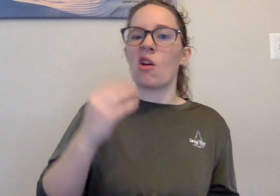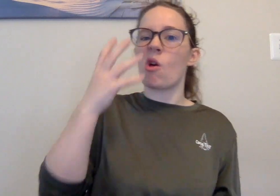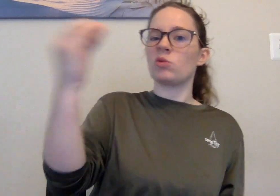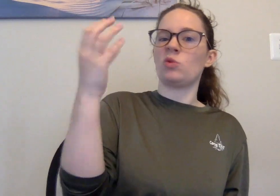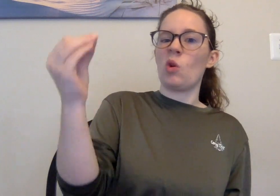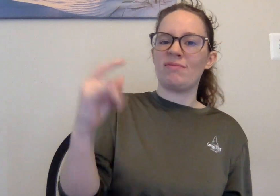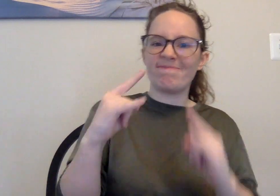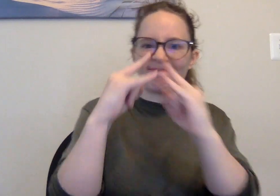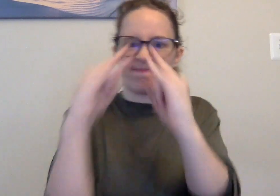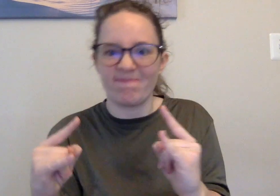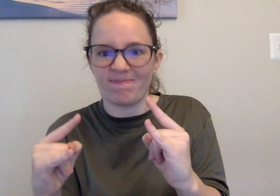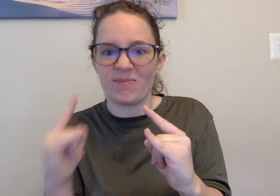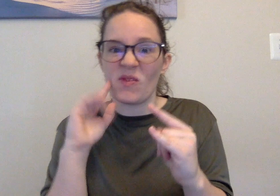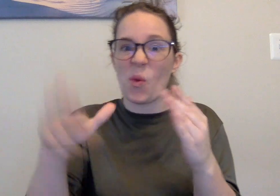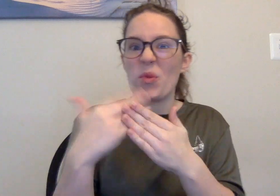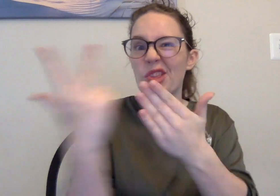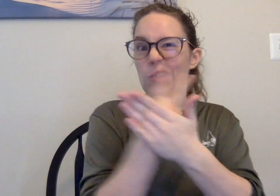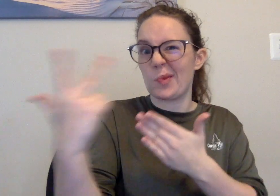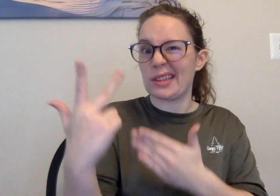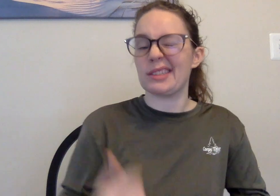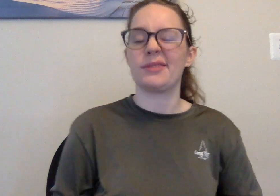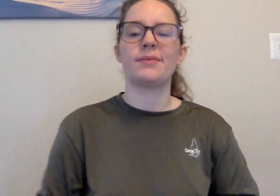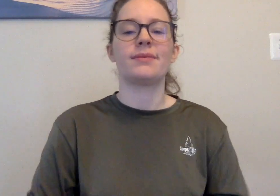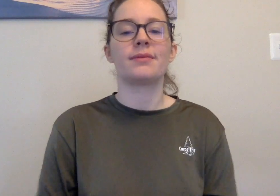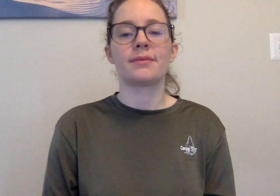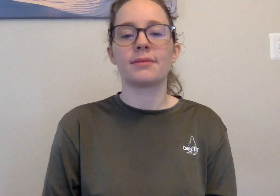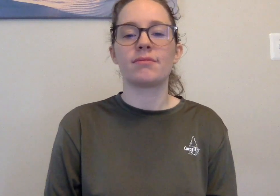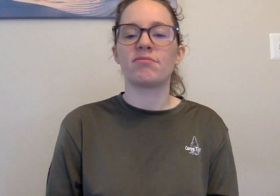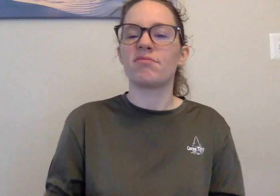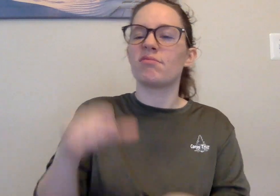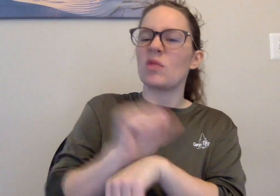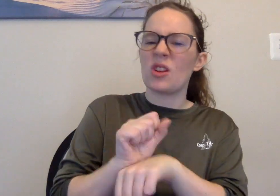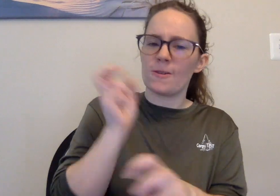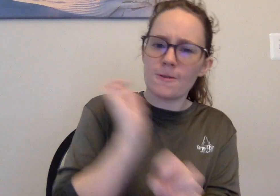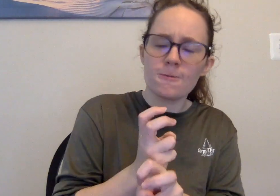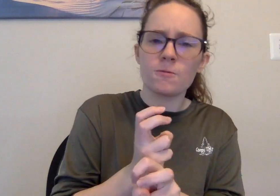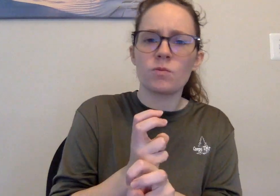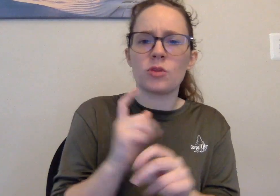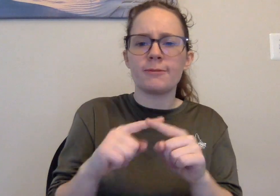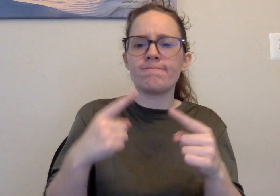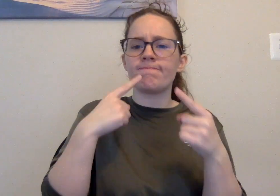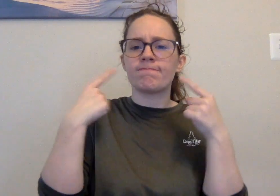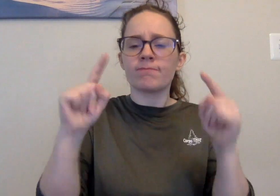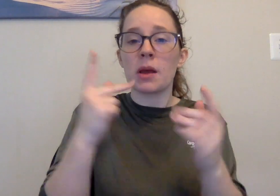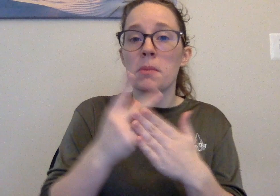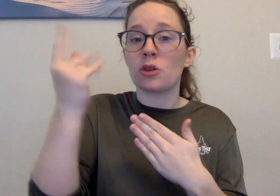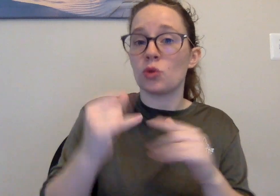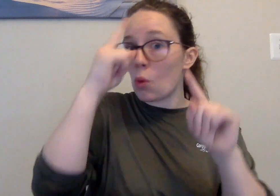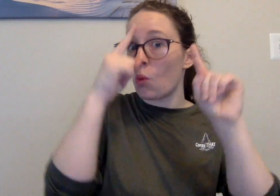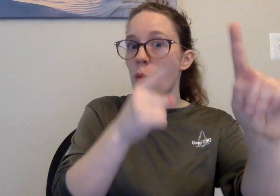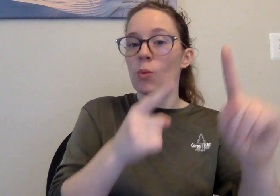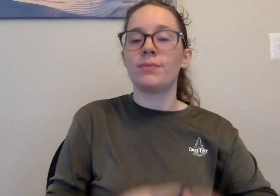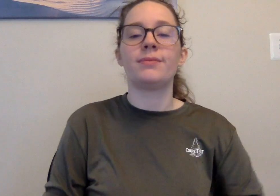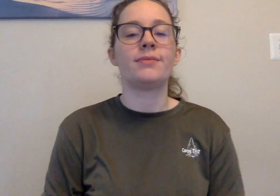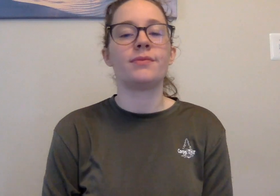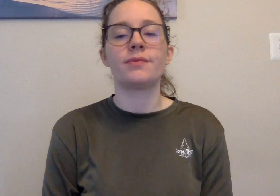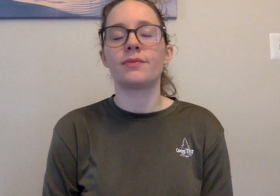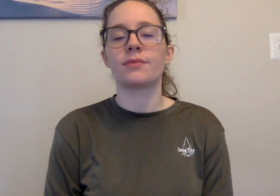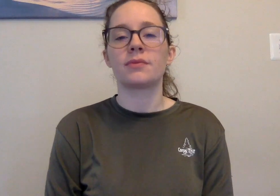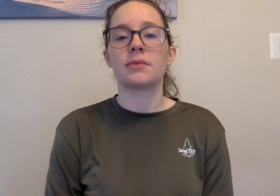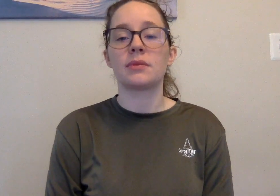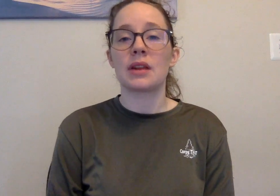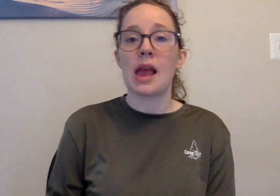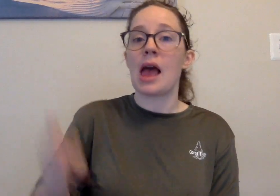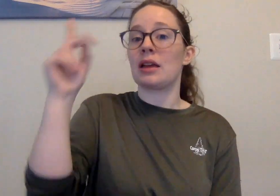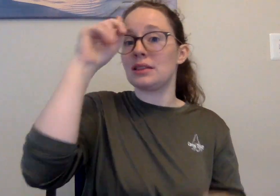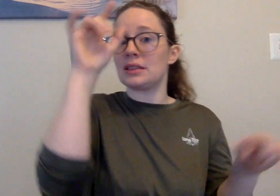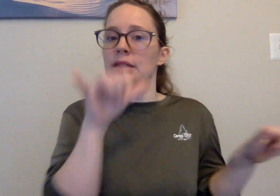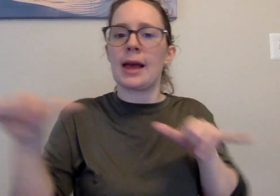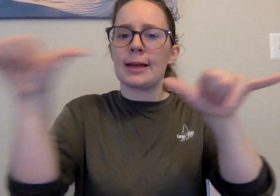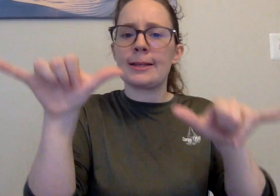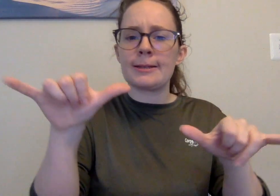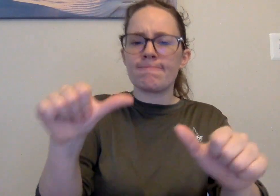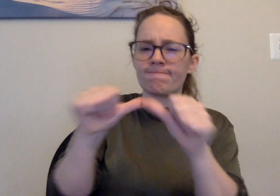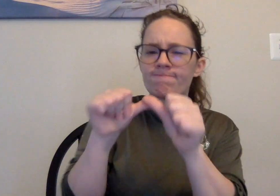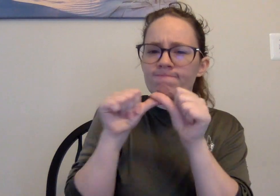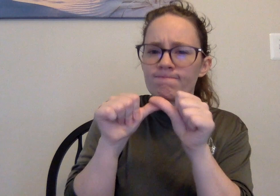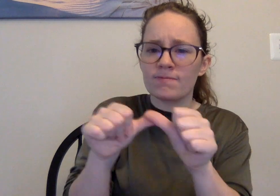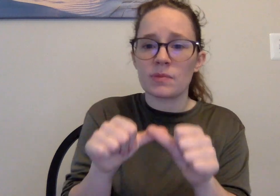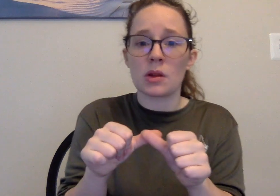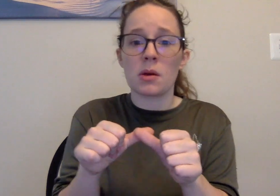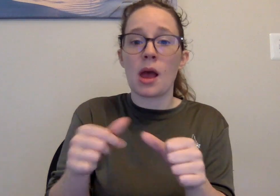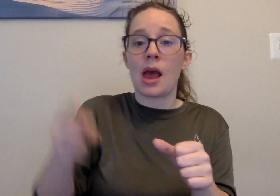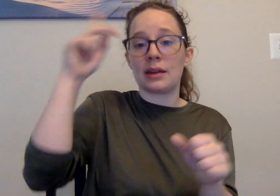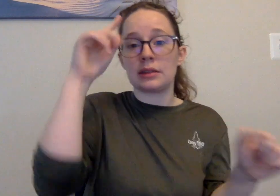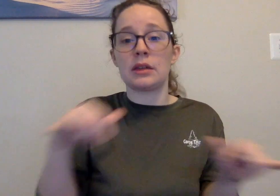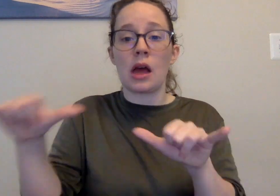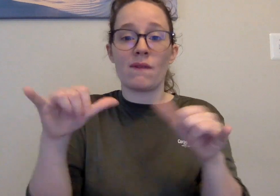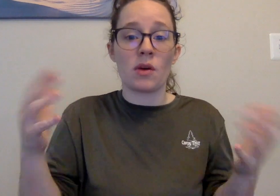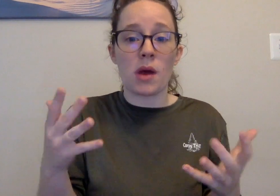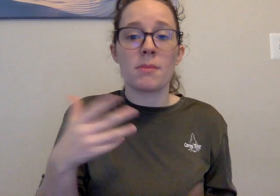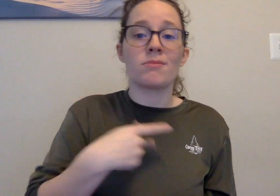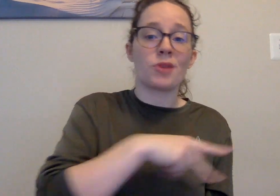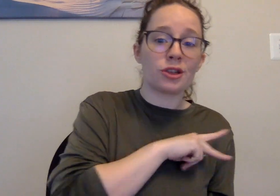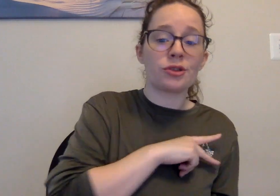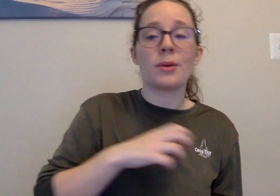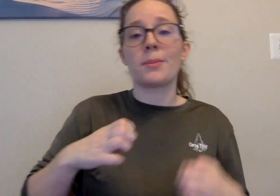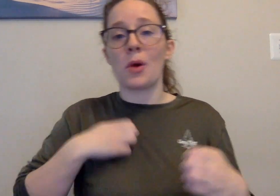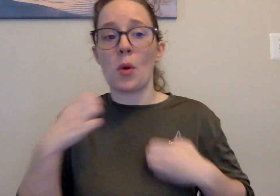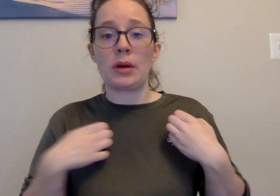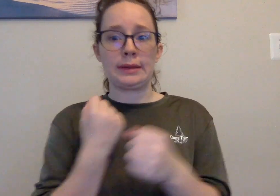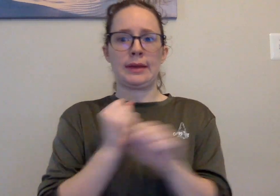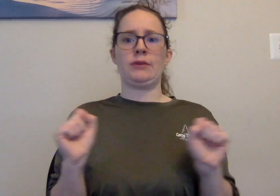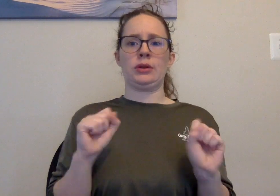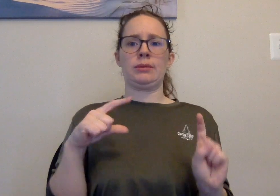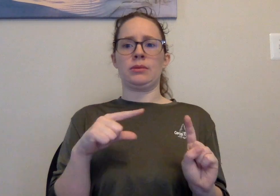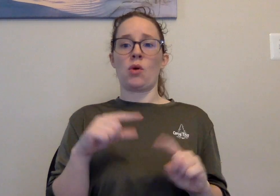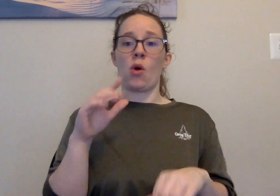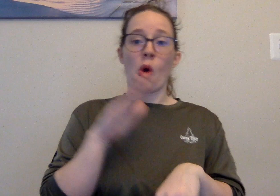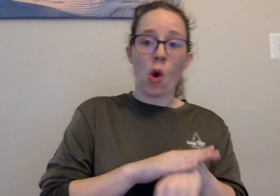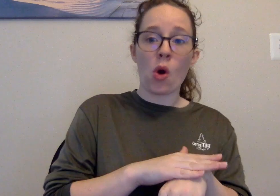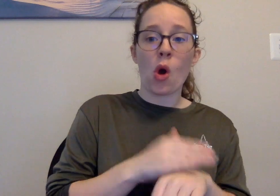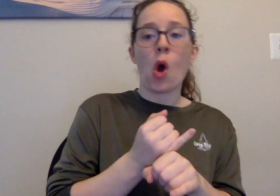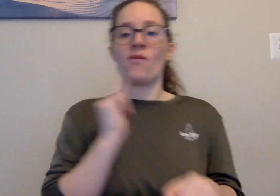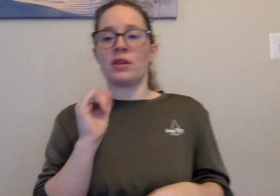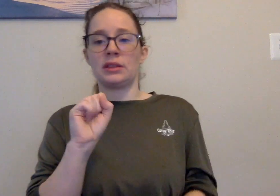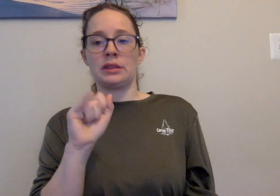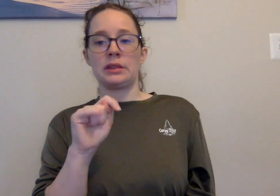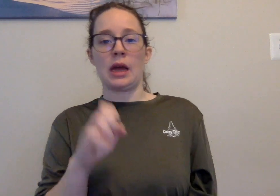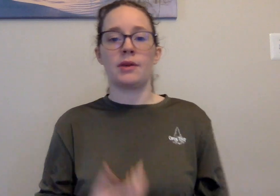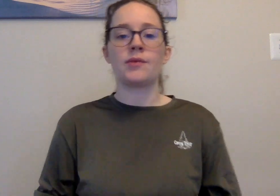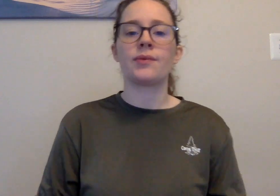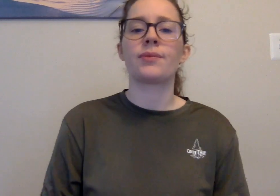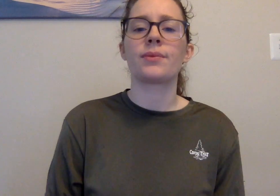live outdoor in tents for three weeks, work hard as a tram to accomplish project goals, maintain high standards of personal and emotional safety on and off the site